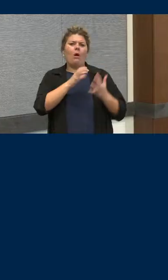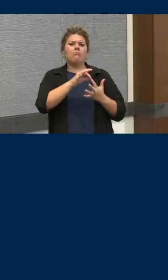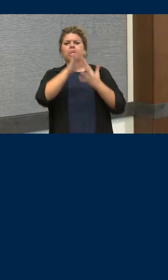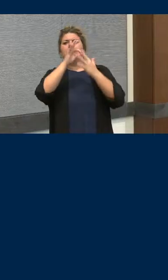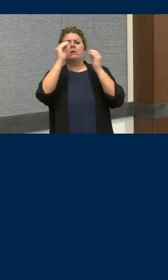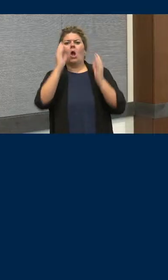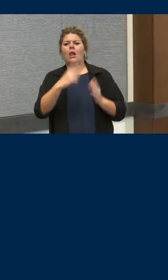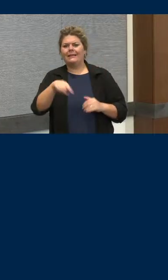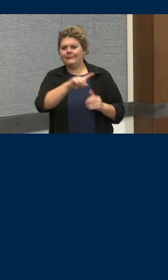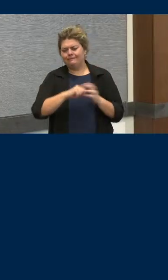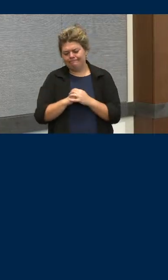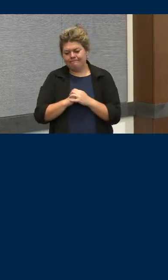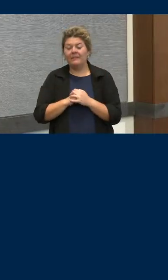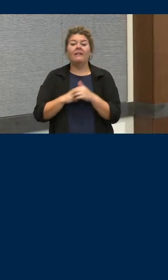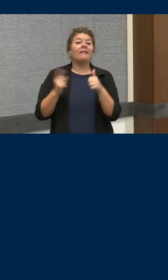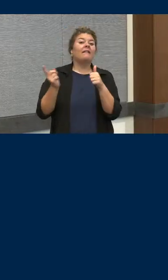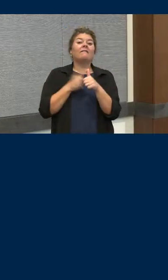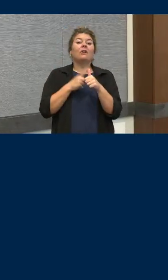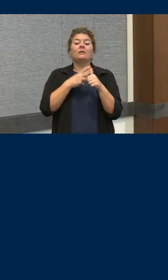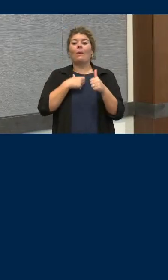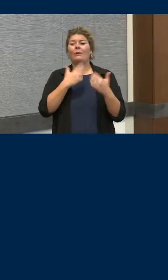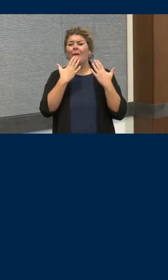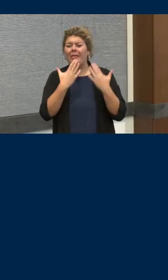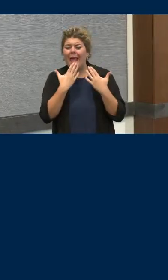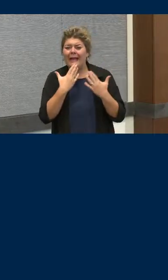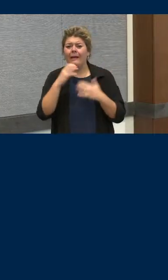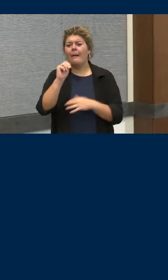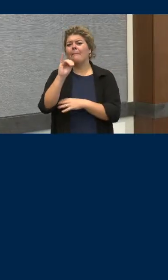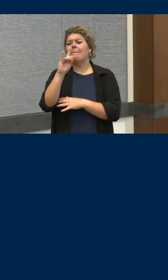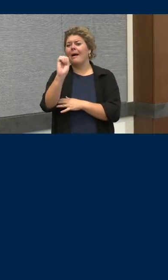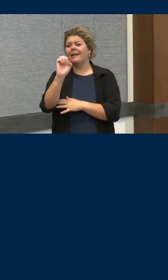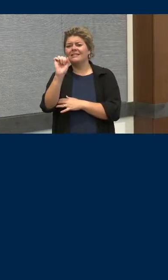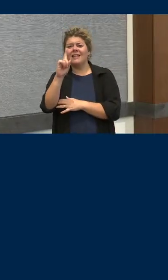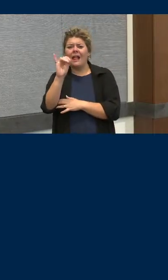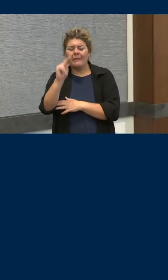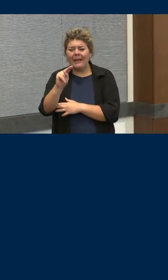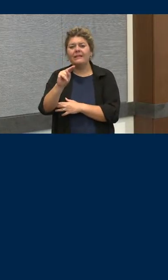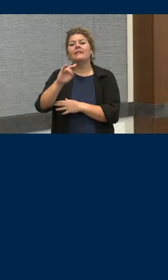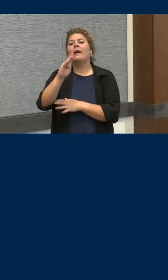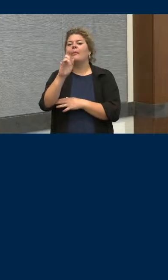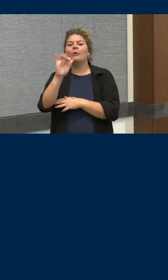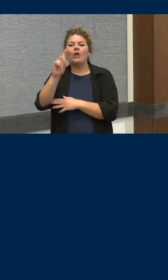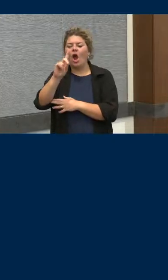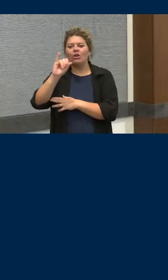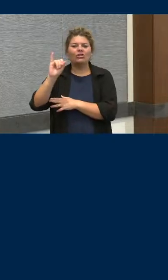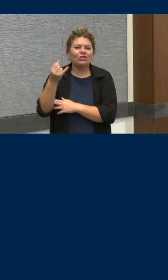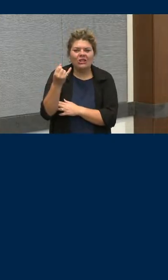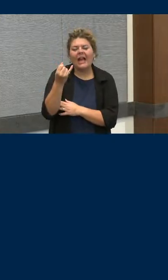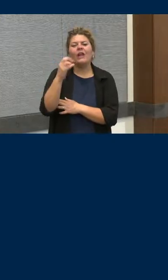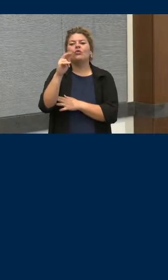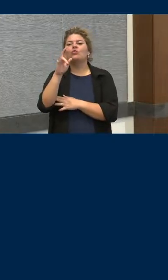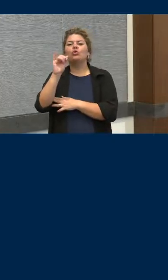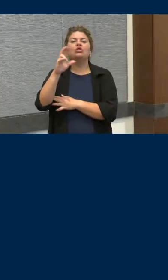first let me thank, Michael Solomon, the Bernard J. Lucci